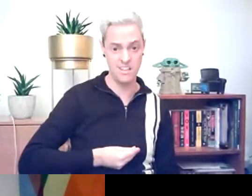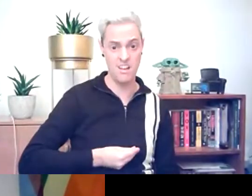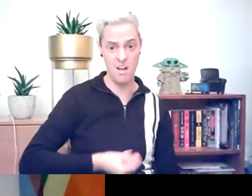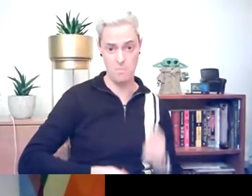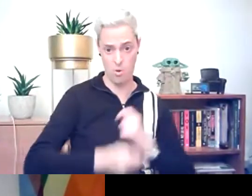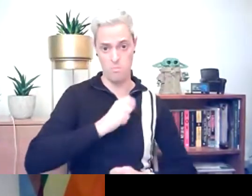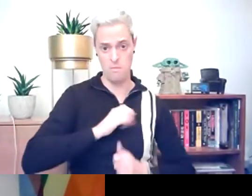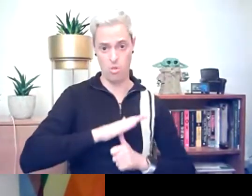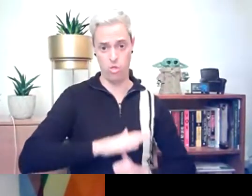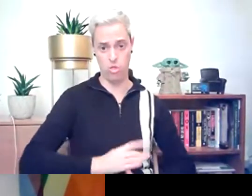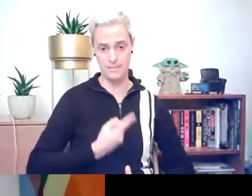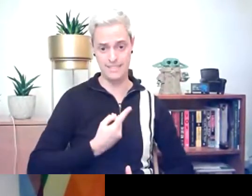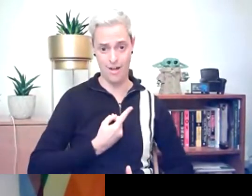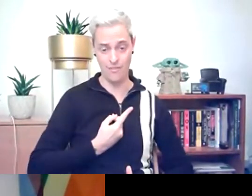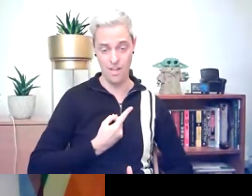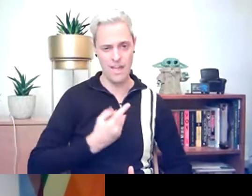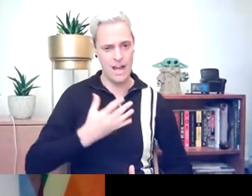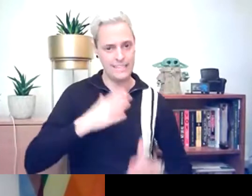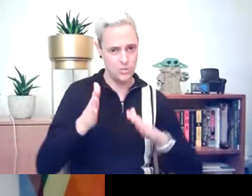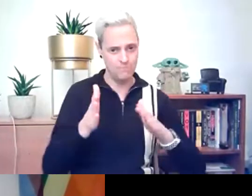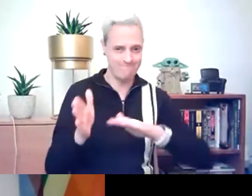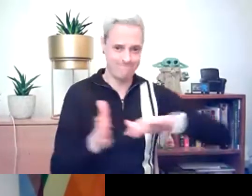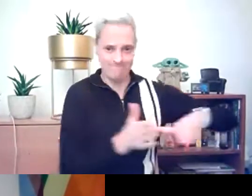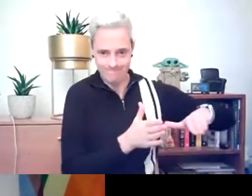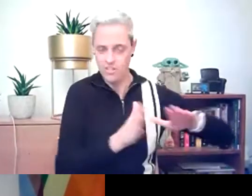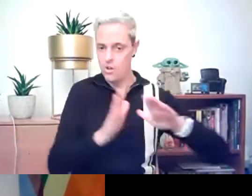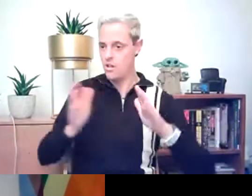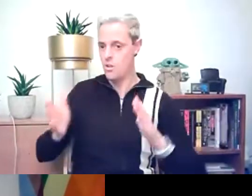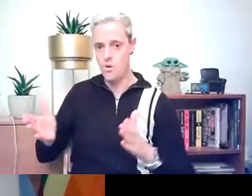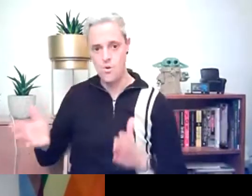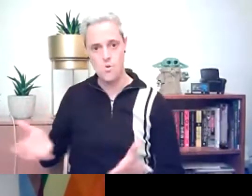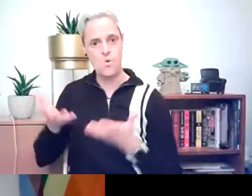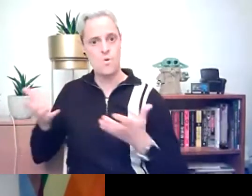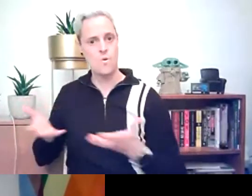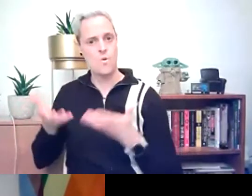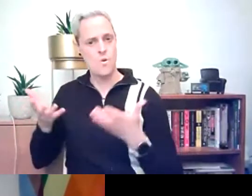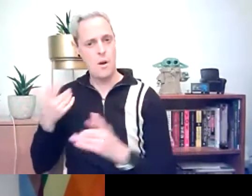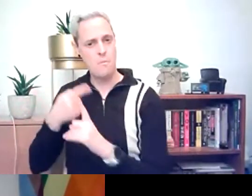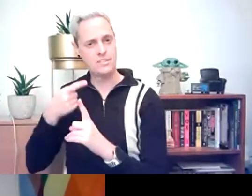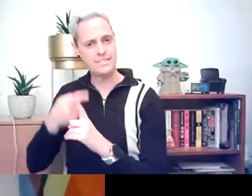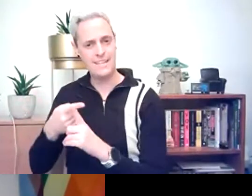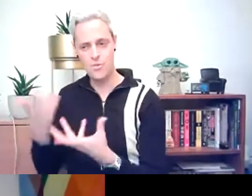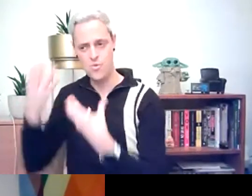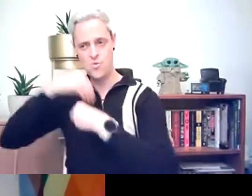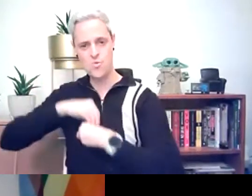18:37:28 And so, I will, you know, I'll put things around that, to support me in doing